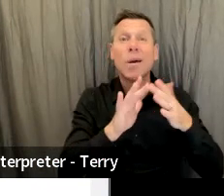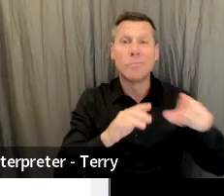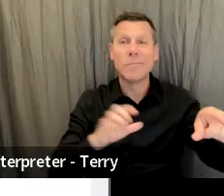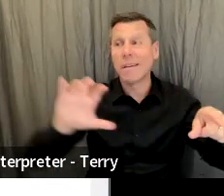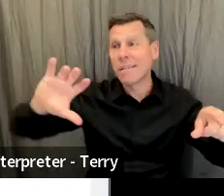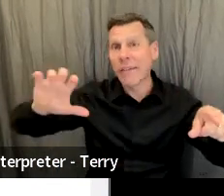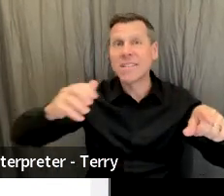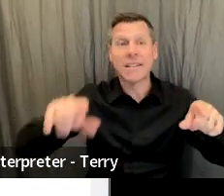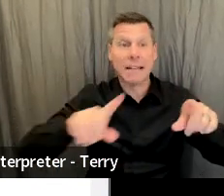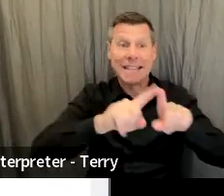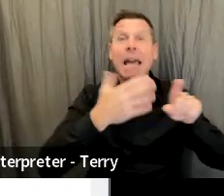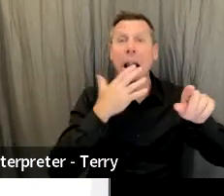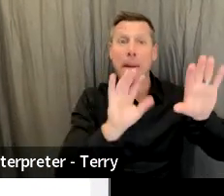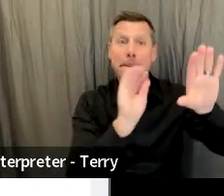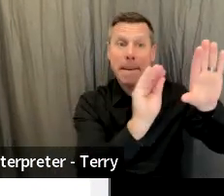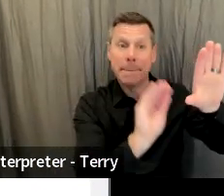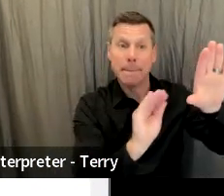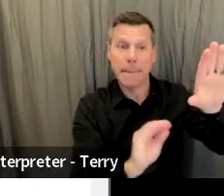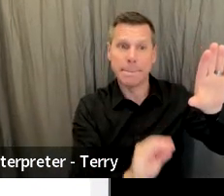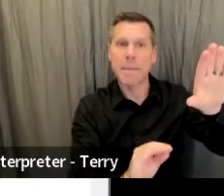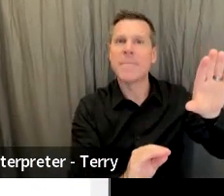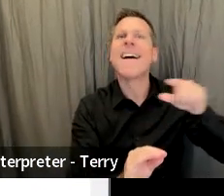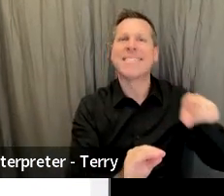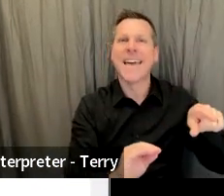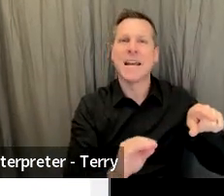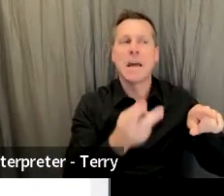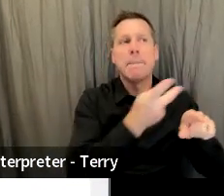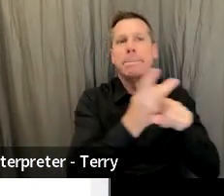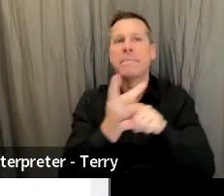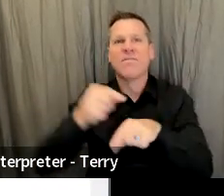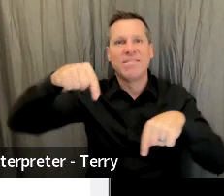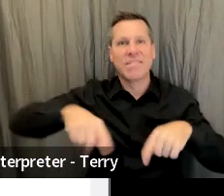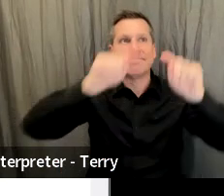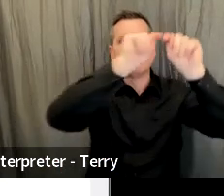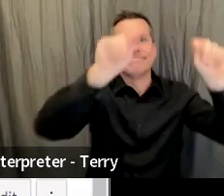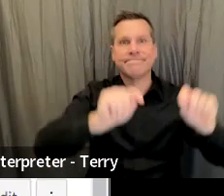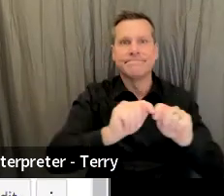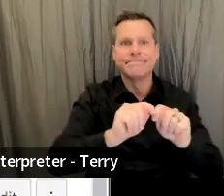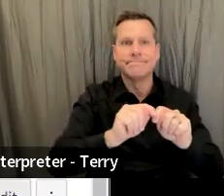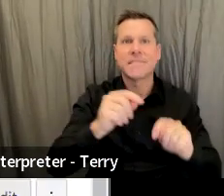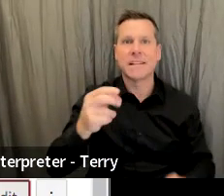and use that to create support for the template. All of the HDMI code is